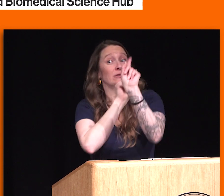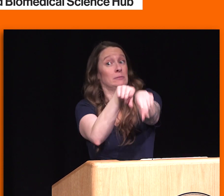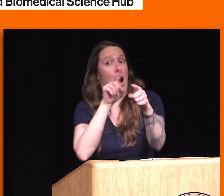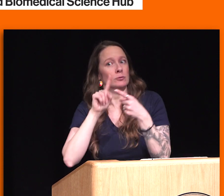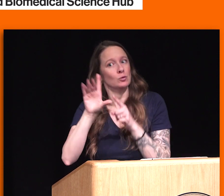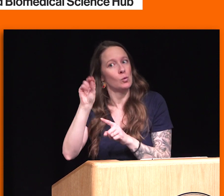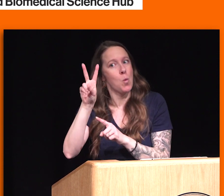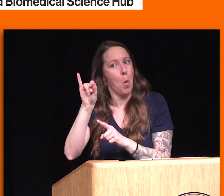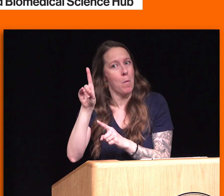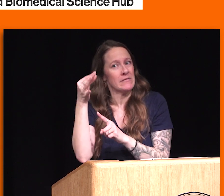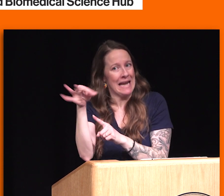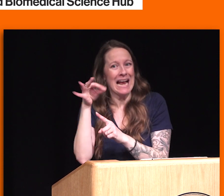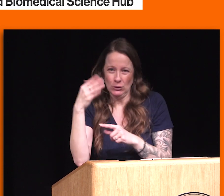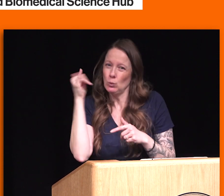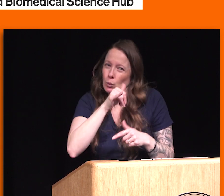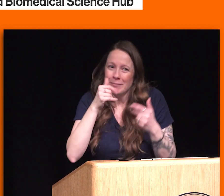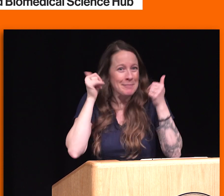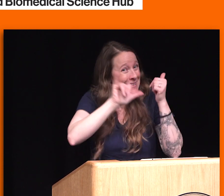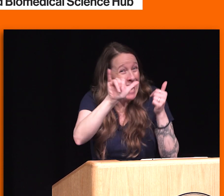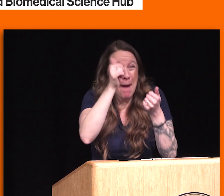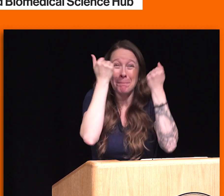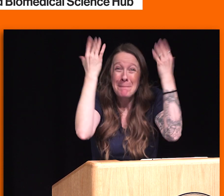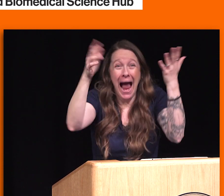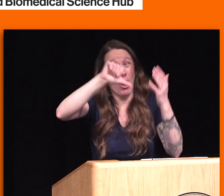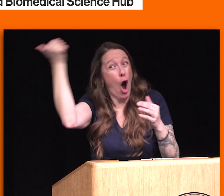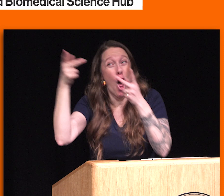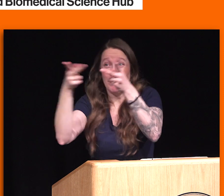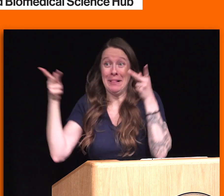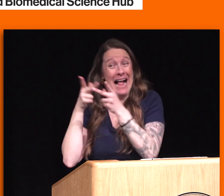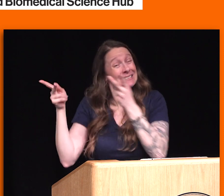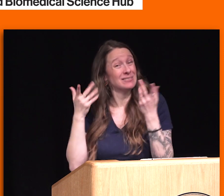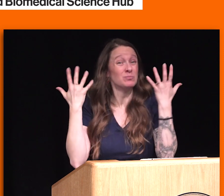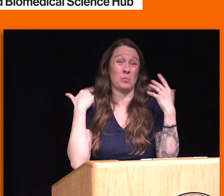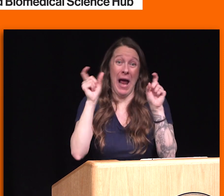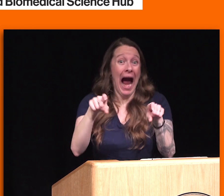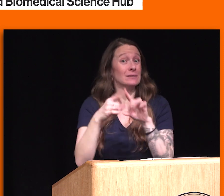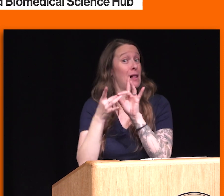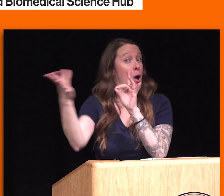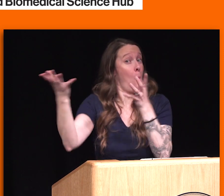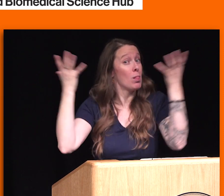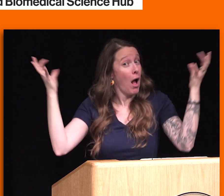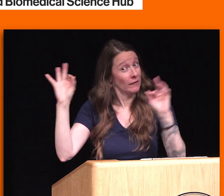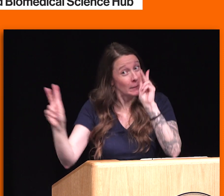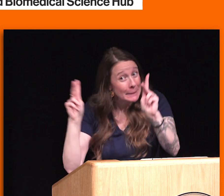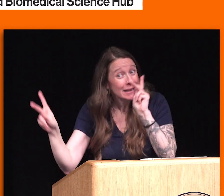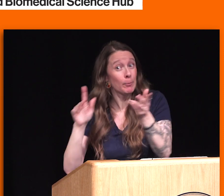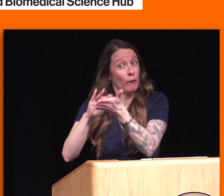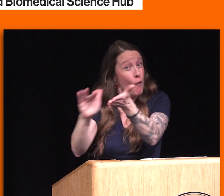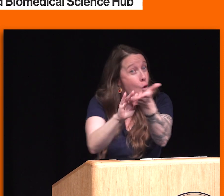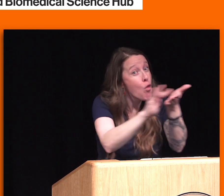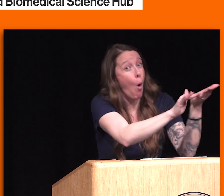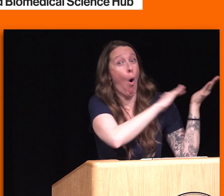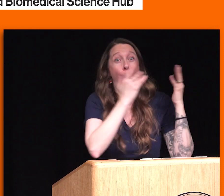And the University of Rochester's response to COVID-19, like many other places, is that they had to let a lot of people go.